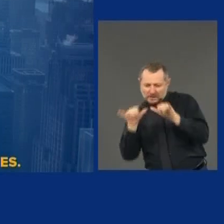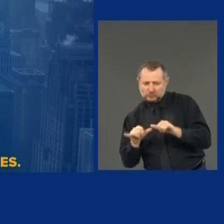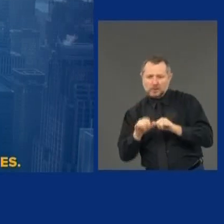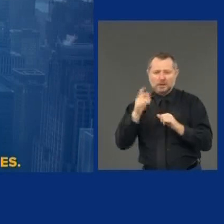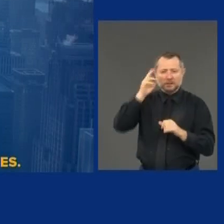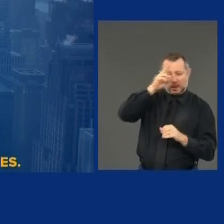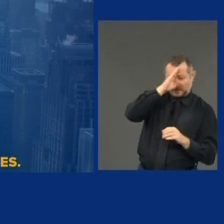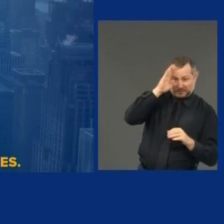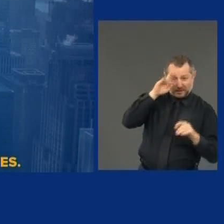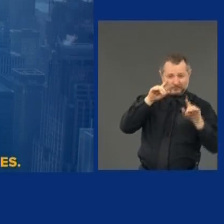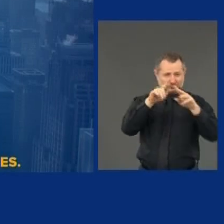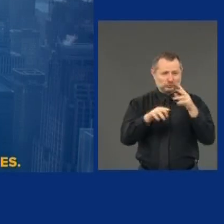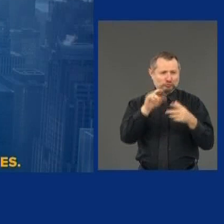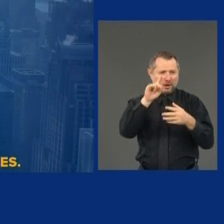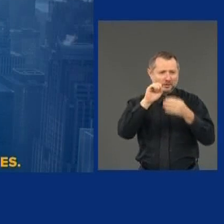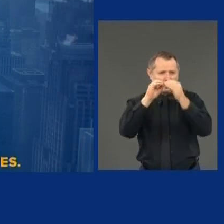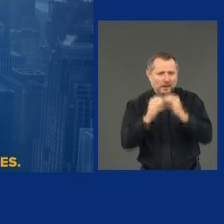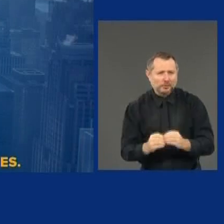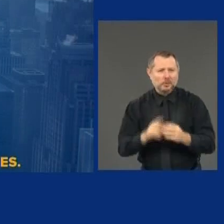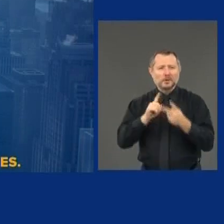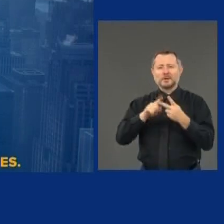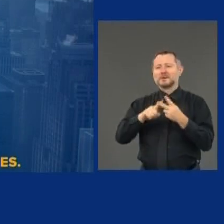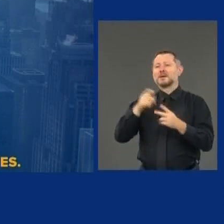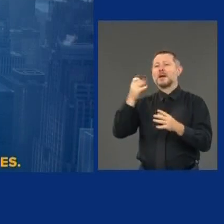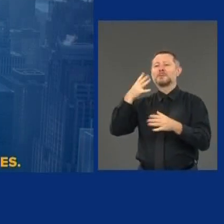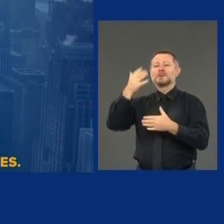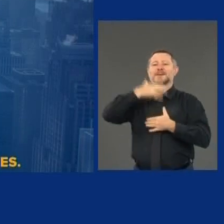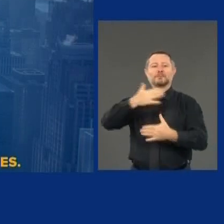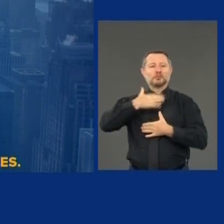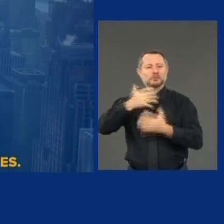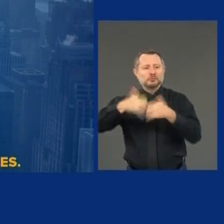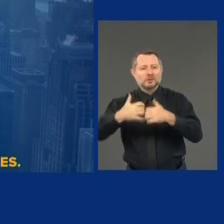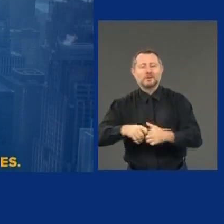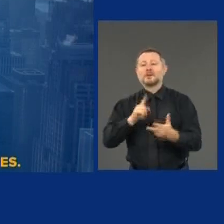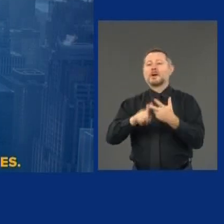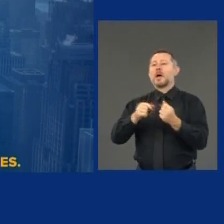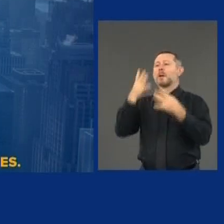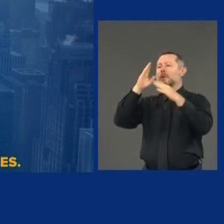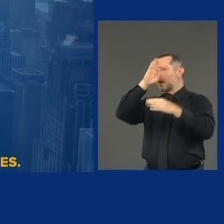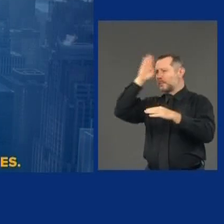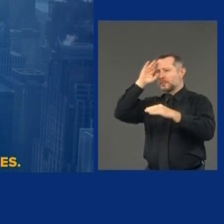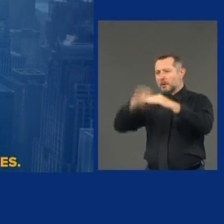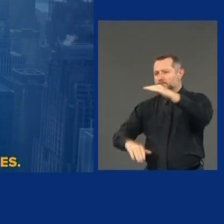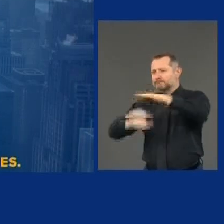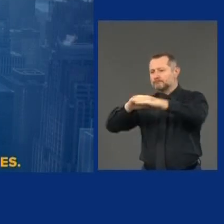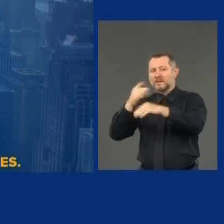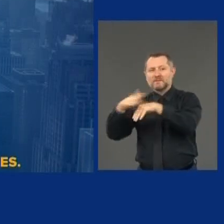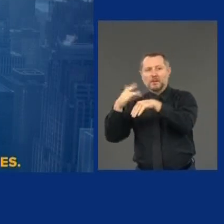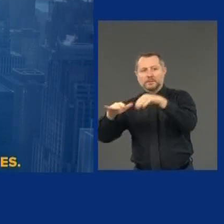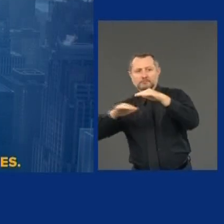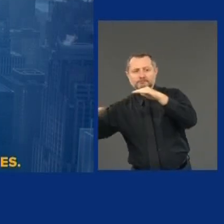TALKING ABOUT FOLLOWING THE METRICS AND FOLLOWING THE SCIENCE AND TALKING ABOUT THE HOSPITALIZATION RATE AND THE INTUBATION RATE AND THE HOSPITAL